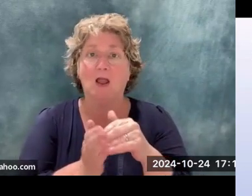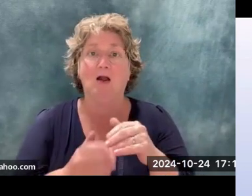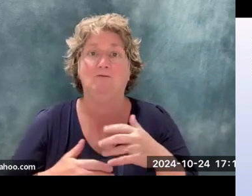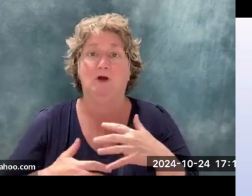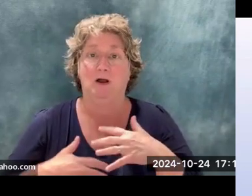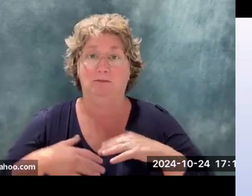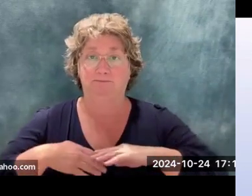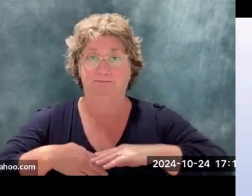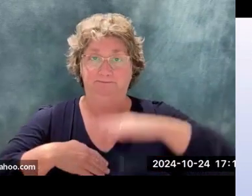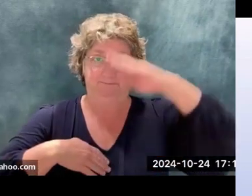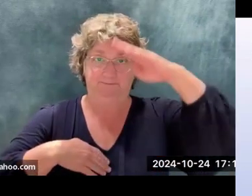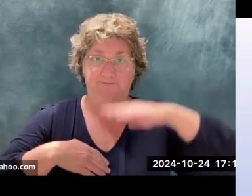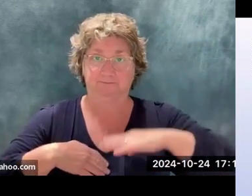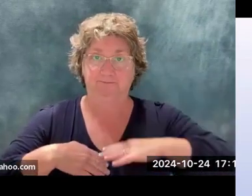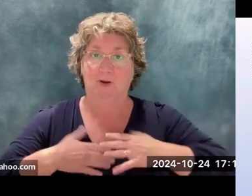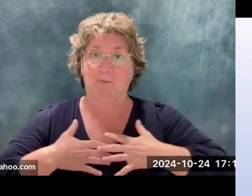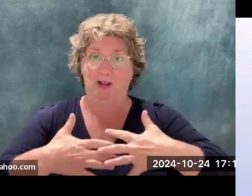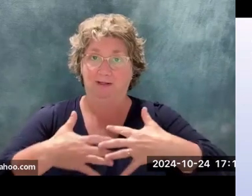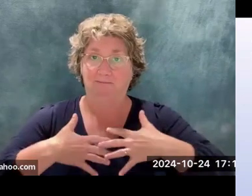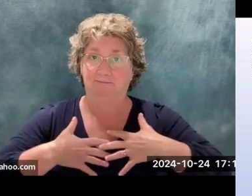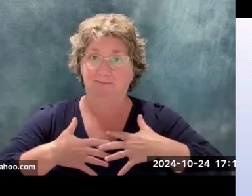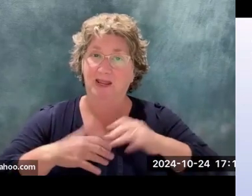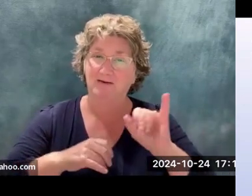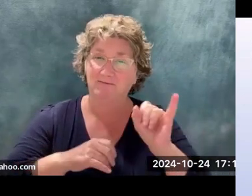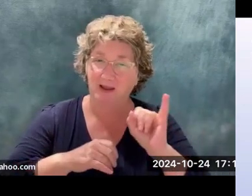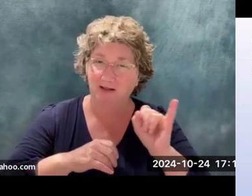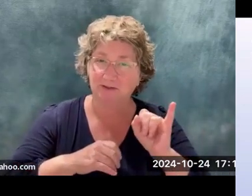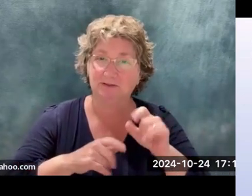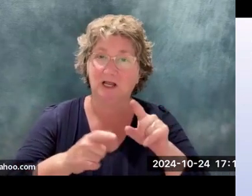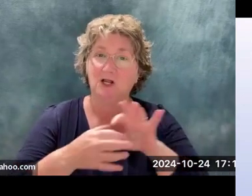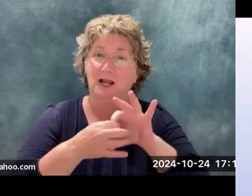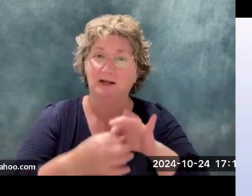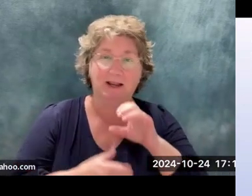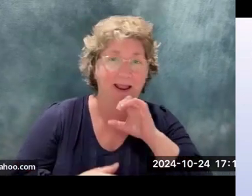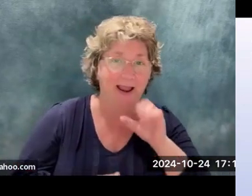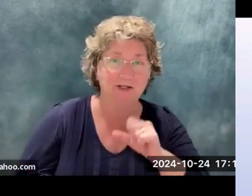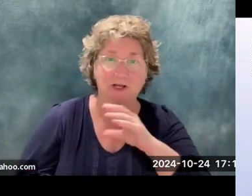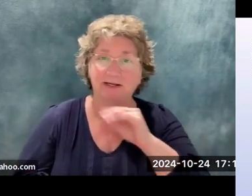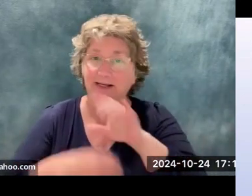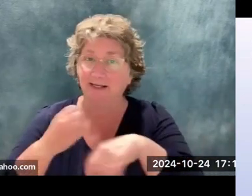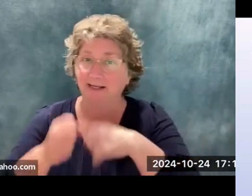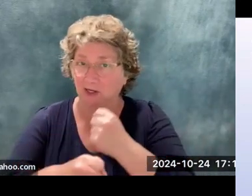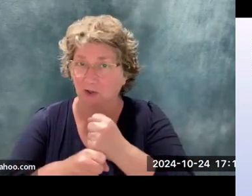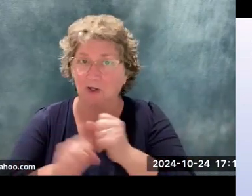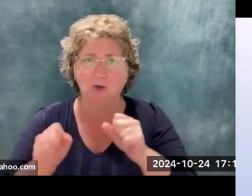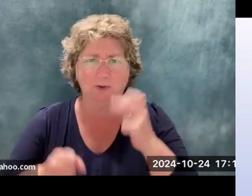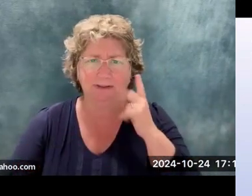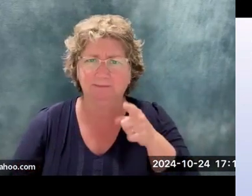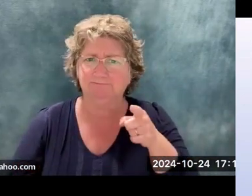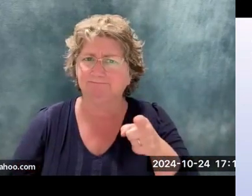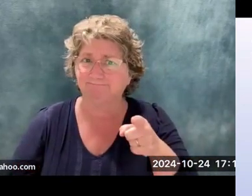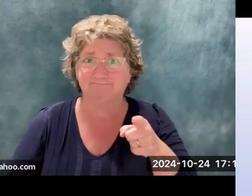And you can see that the number of episodes is in the thousands of millions,